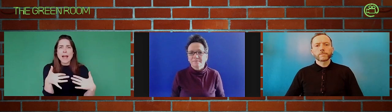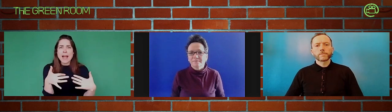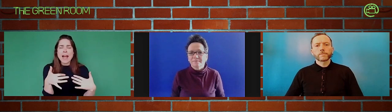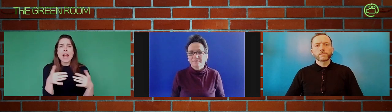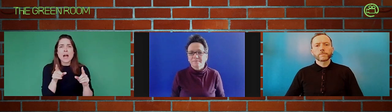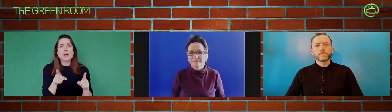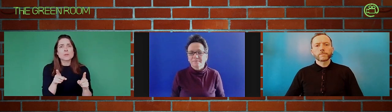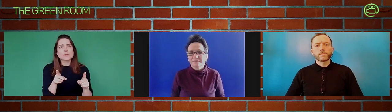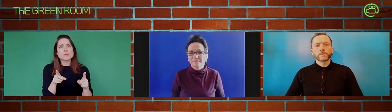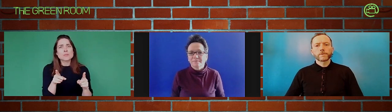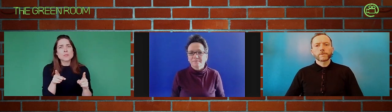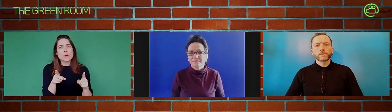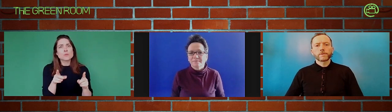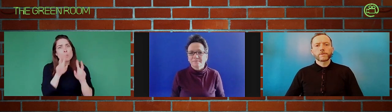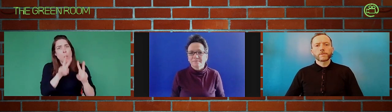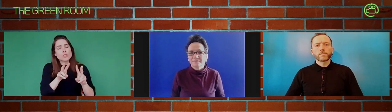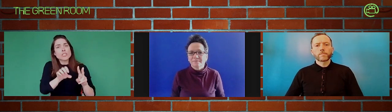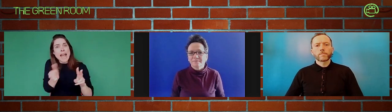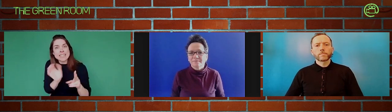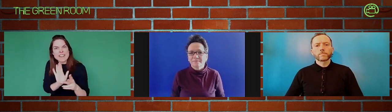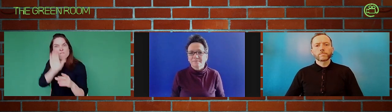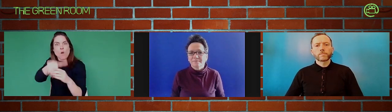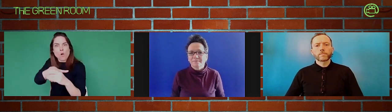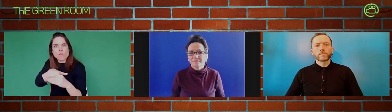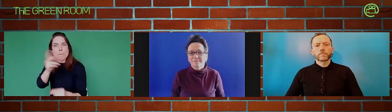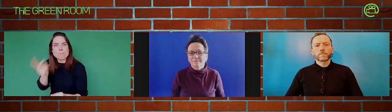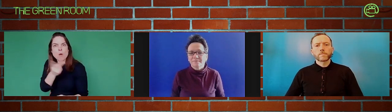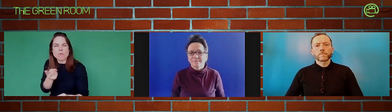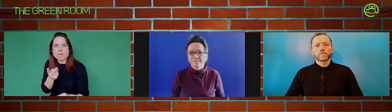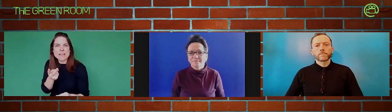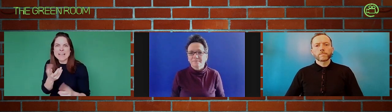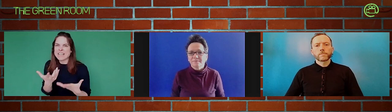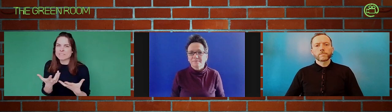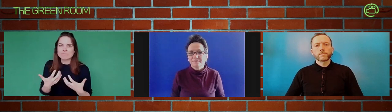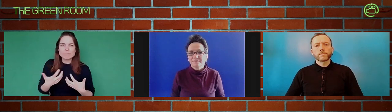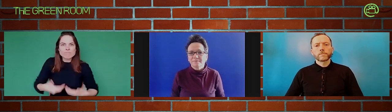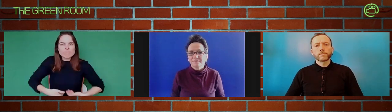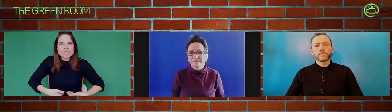And I feel like it's kind of overlooked a little bit